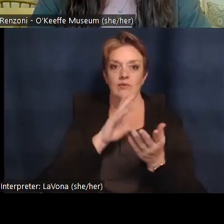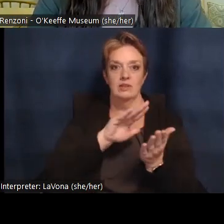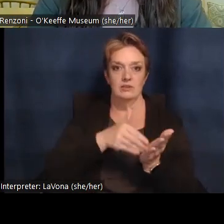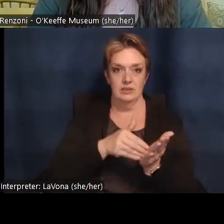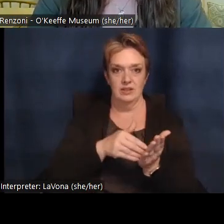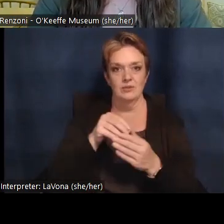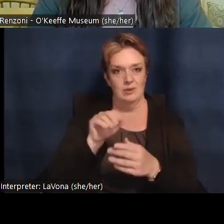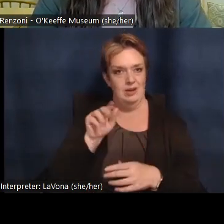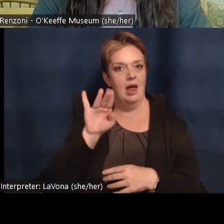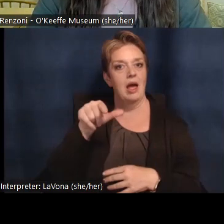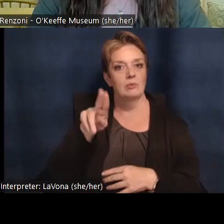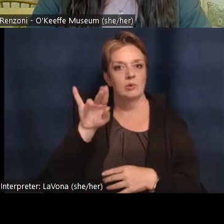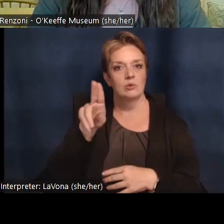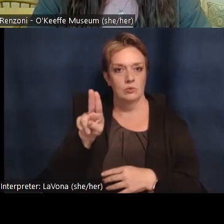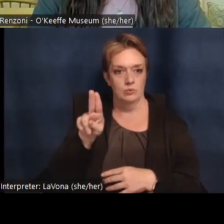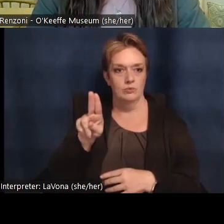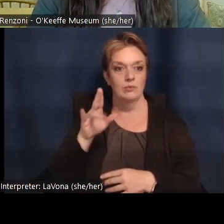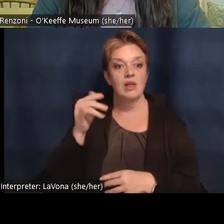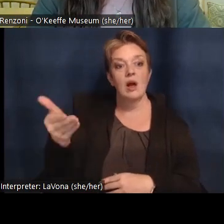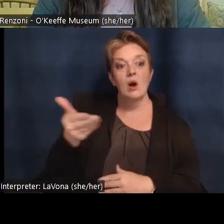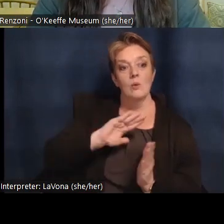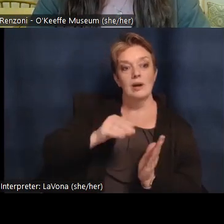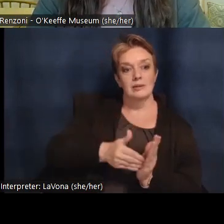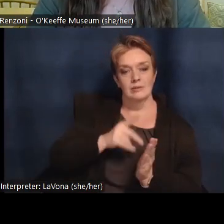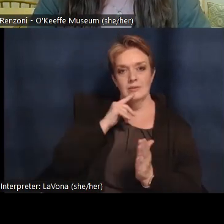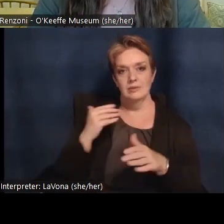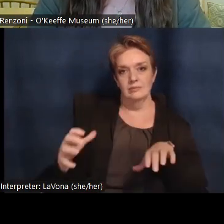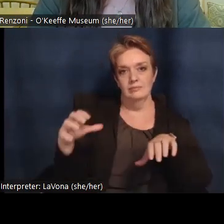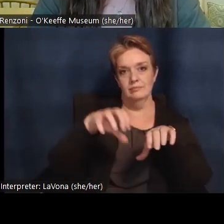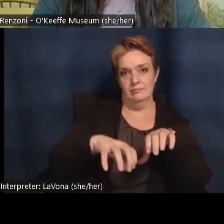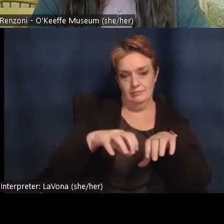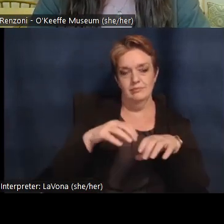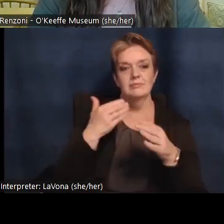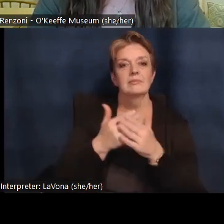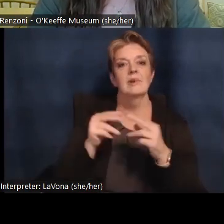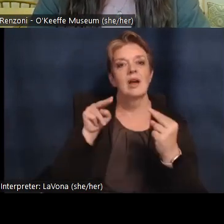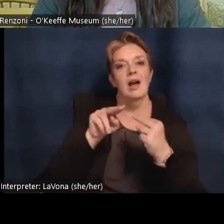The O’Keeffe Welcome Center is located next to the Abiquiú Inn off of Highway 84,